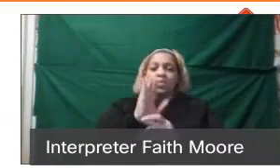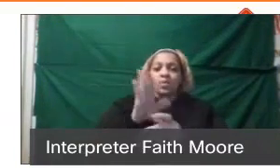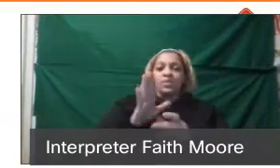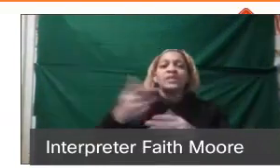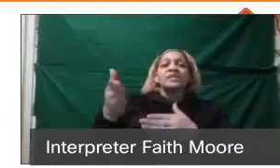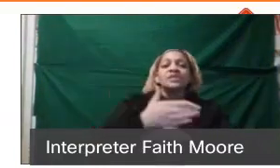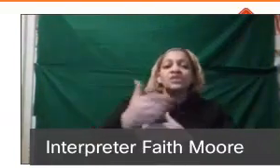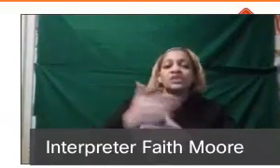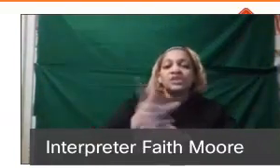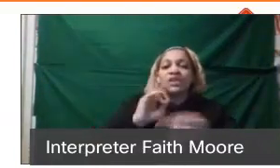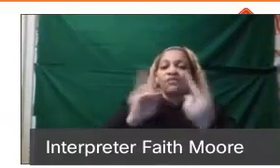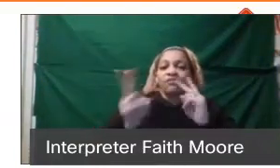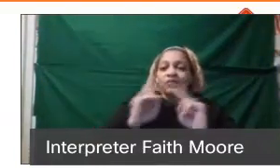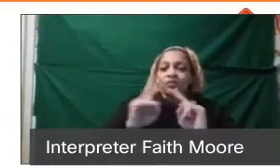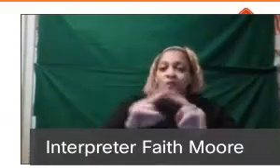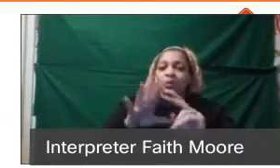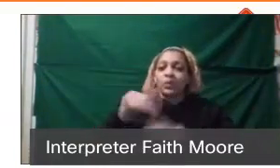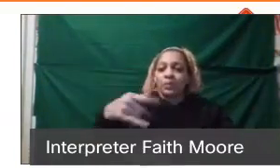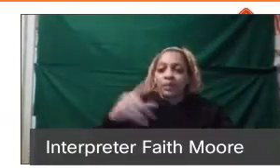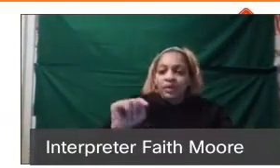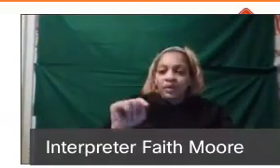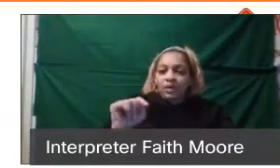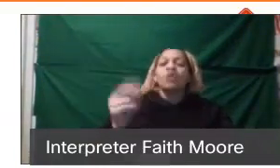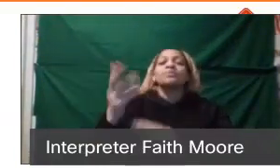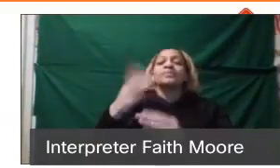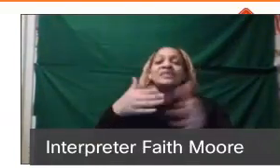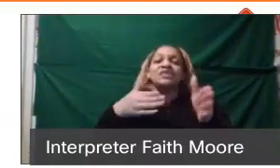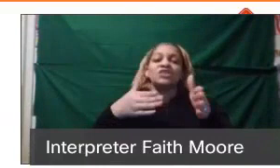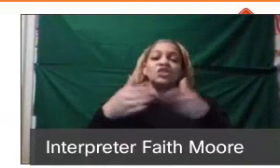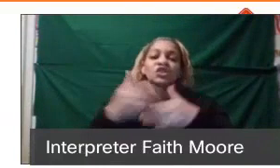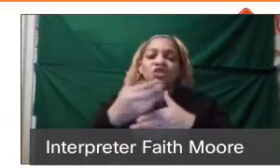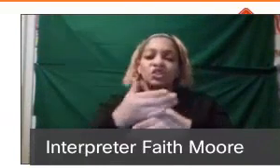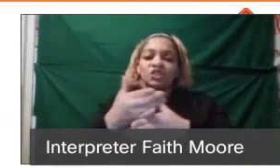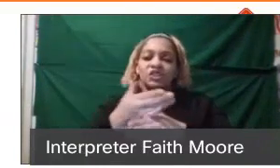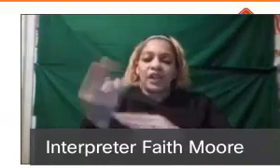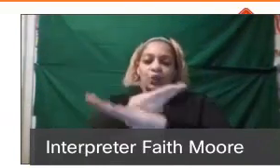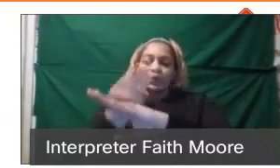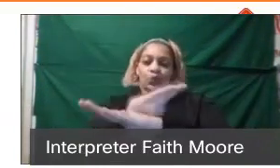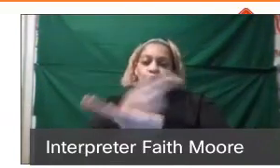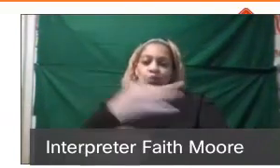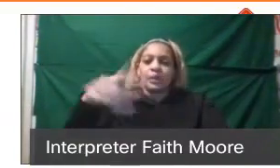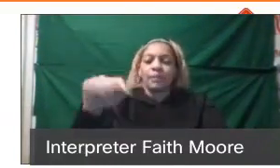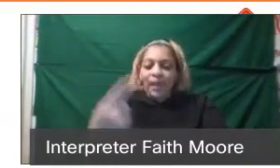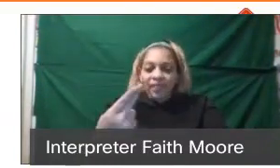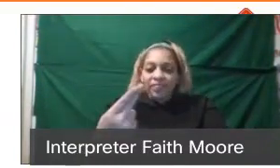According to ashville, if we shared use path is 5 feet or closer to the traffic a barrier should be provided.